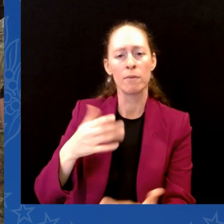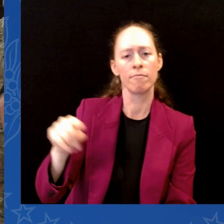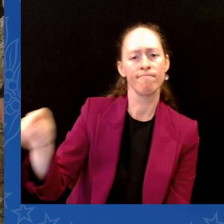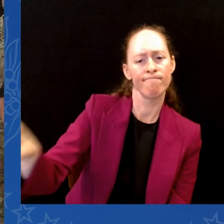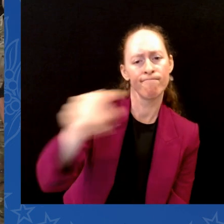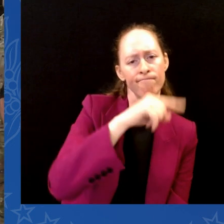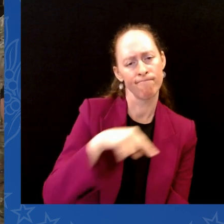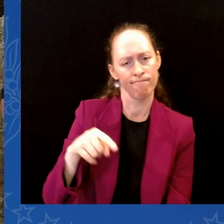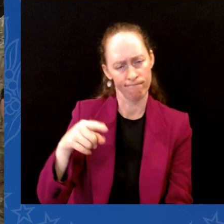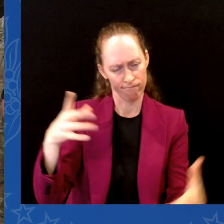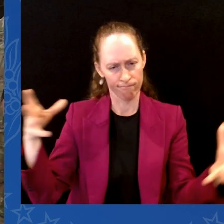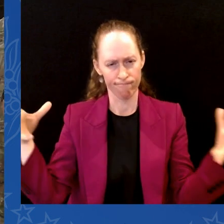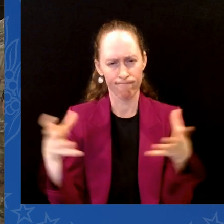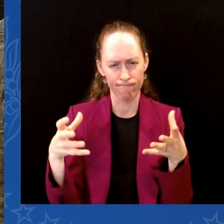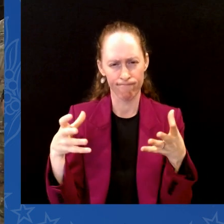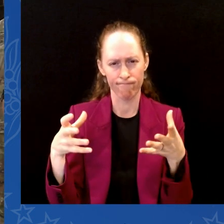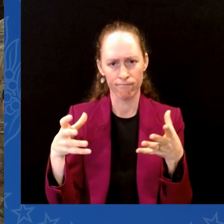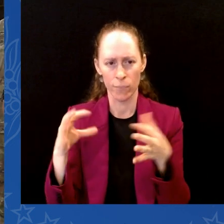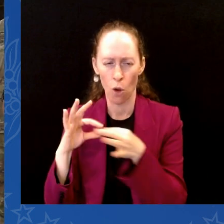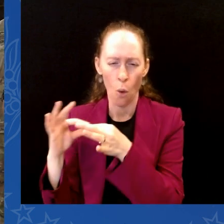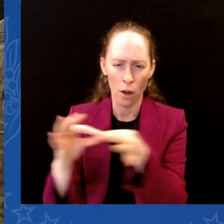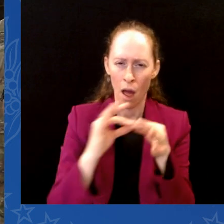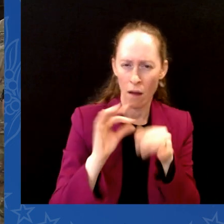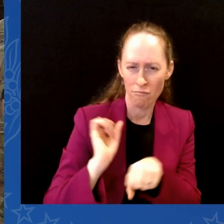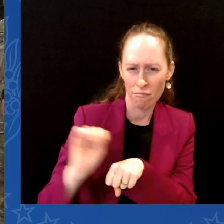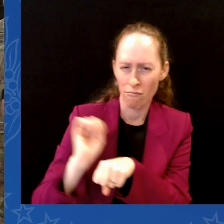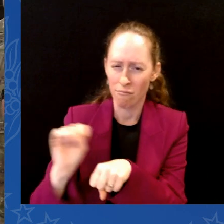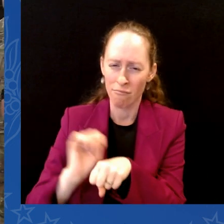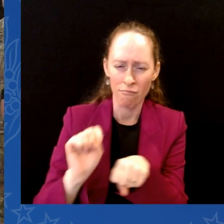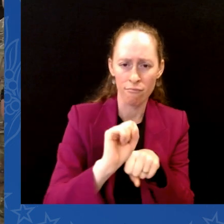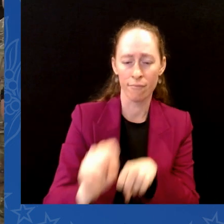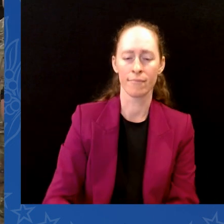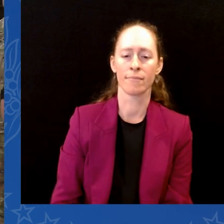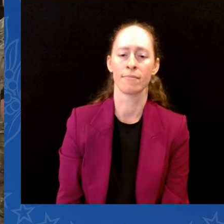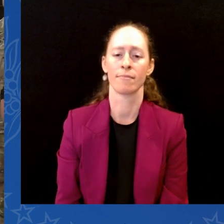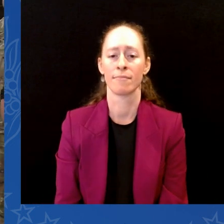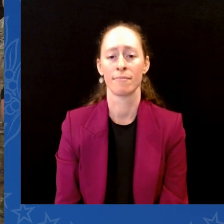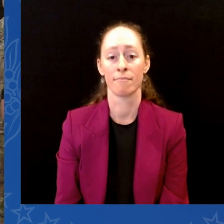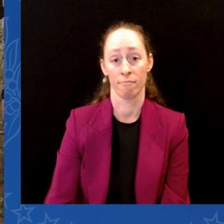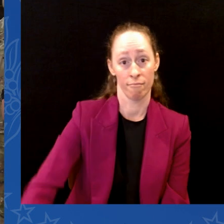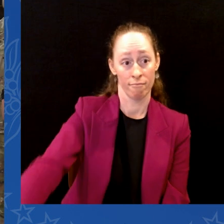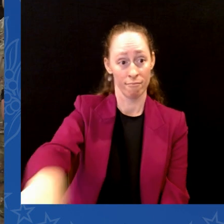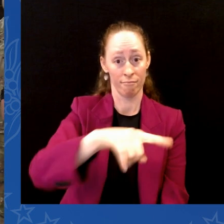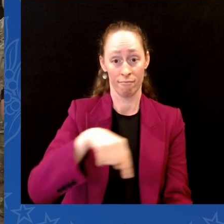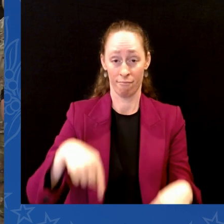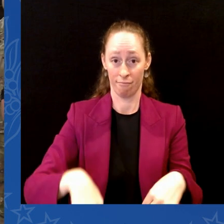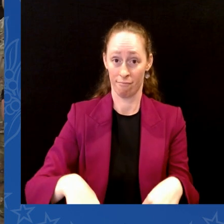But I'll tell you, the spirit of the people of this state in southwest Florida has been phenomenal.